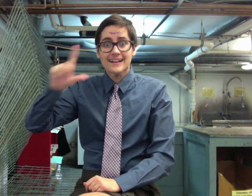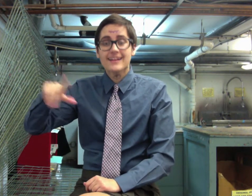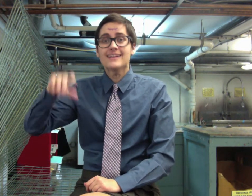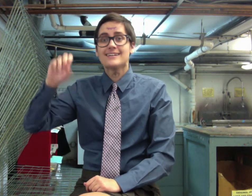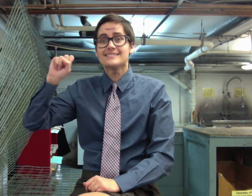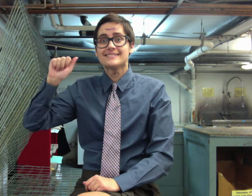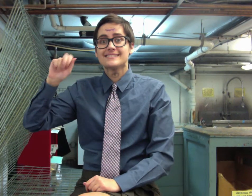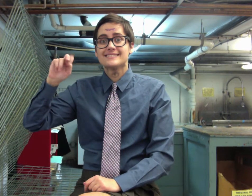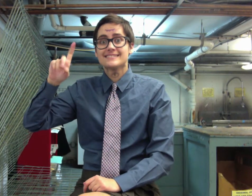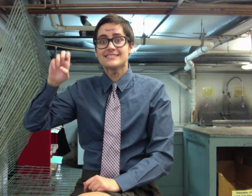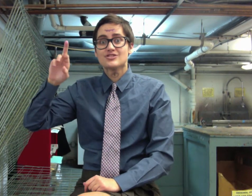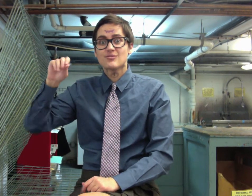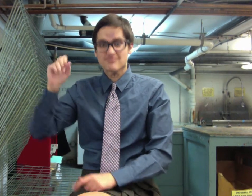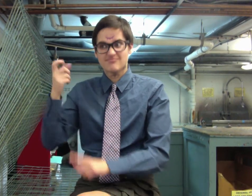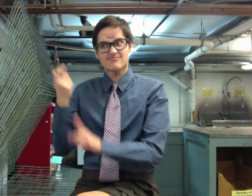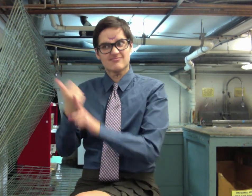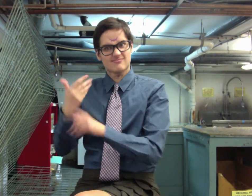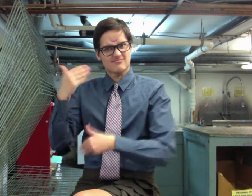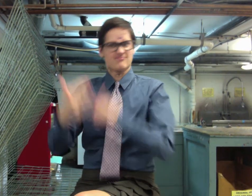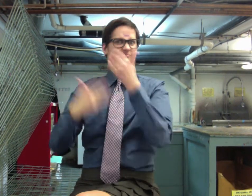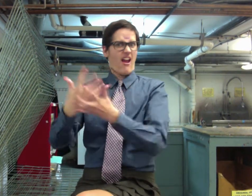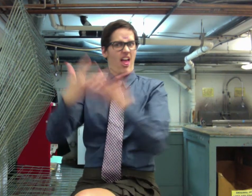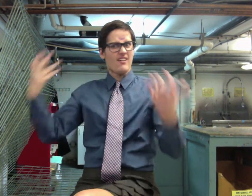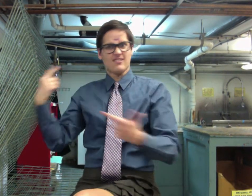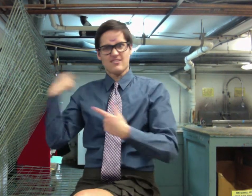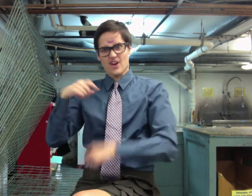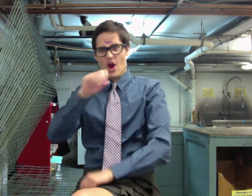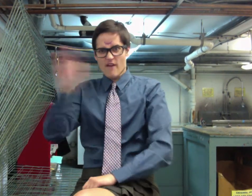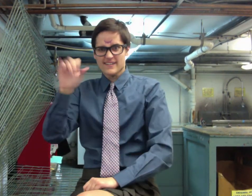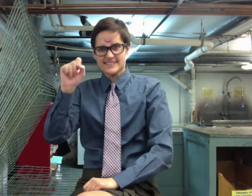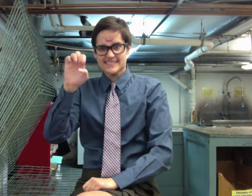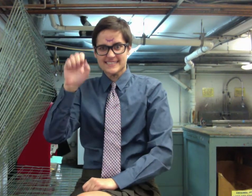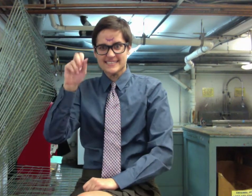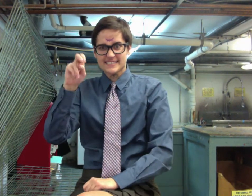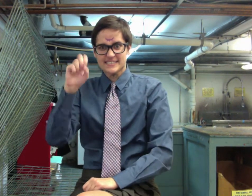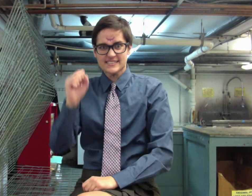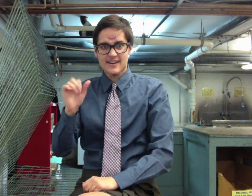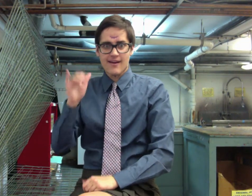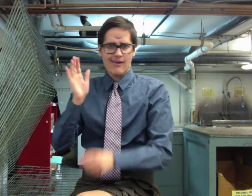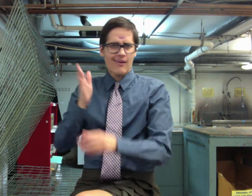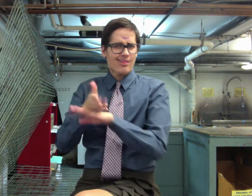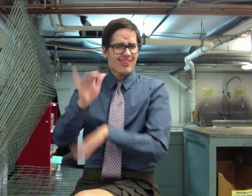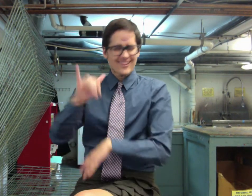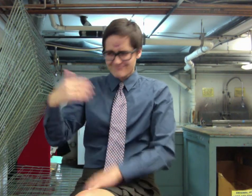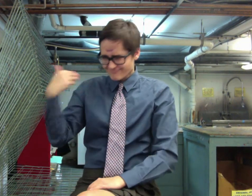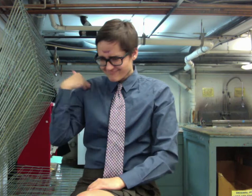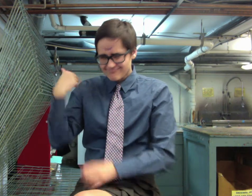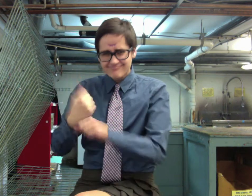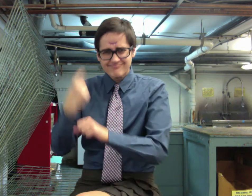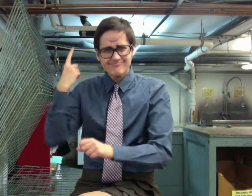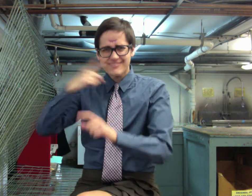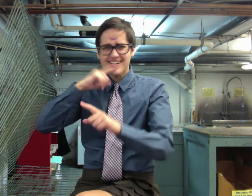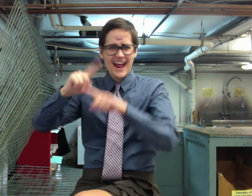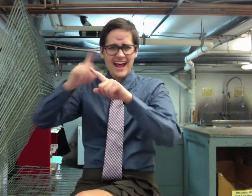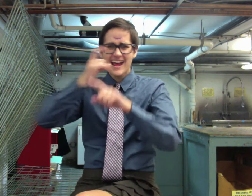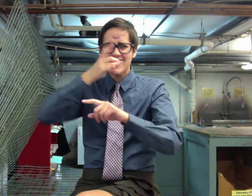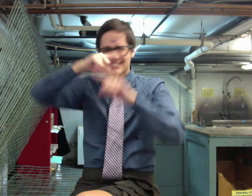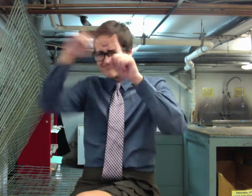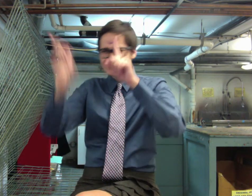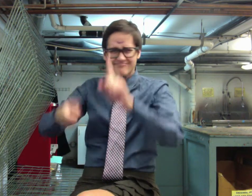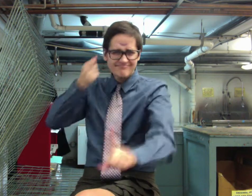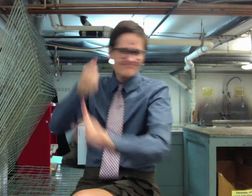Sanderro made during the off-season after that sentient lightning bolt struck